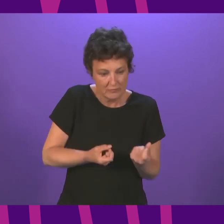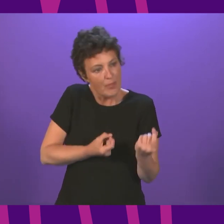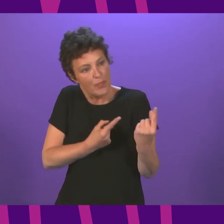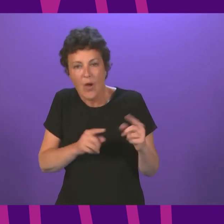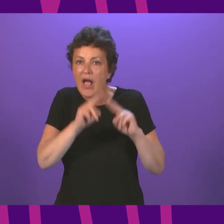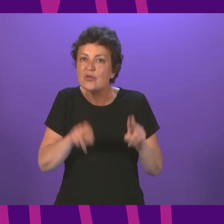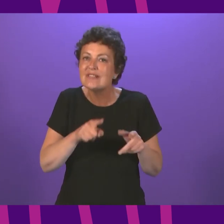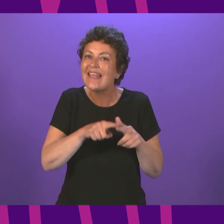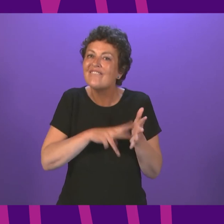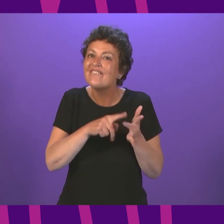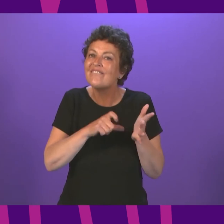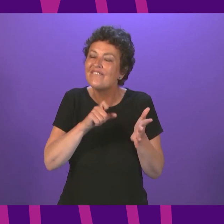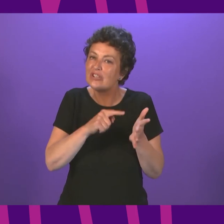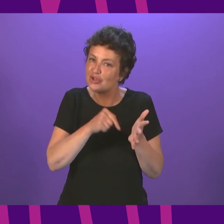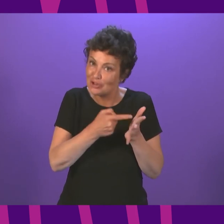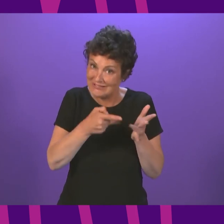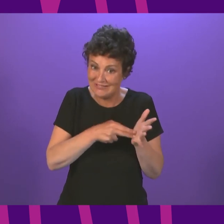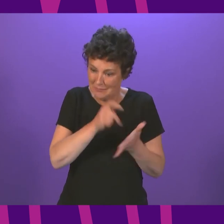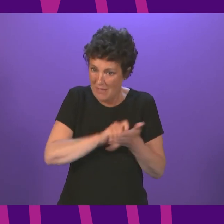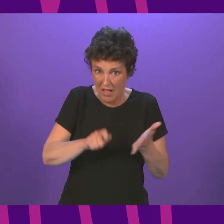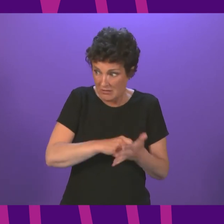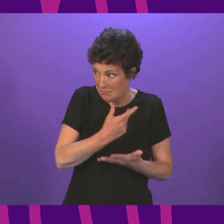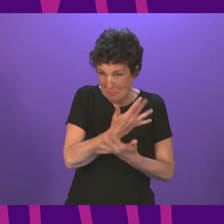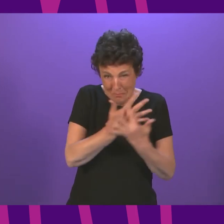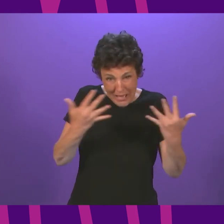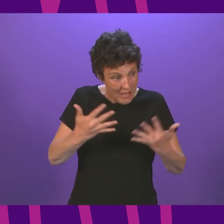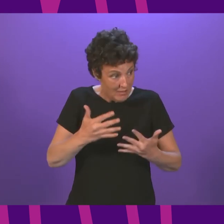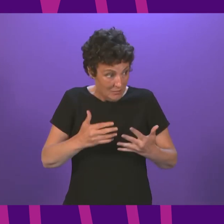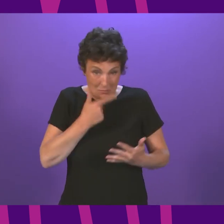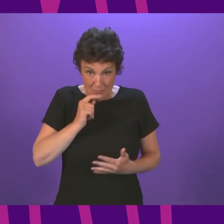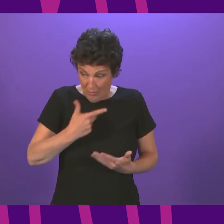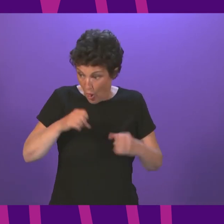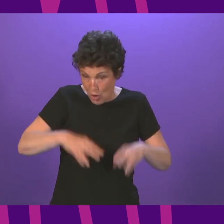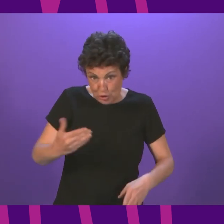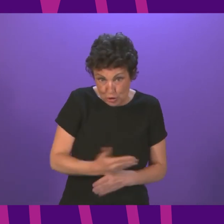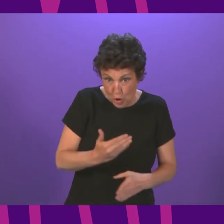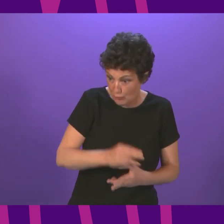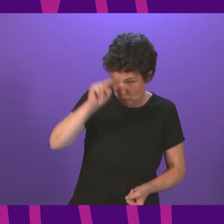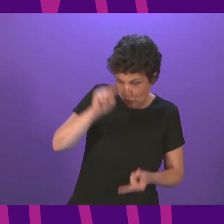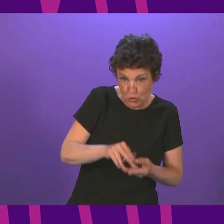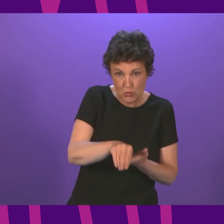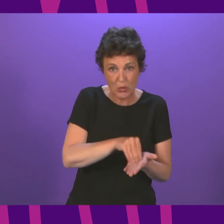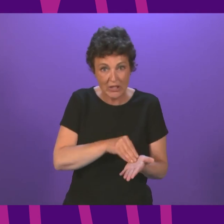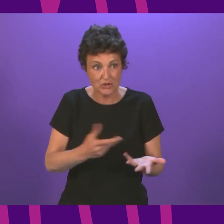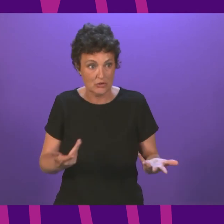as possible? No, I do not. I would not have introduced the bill if I thought that. However, obviously,